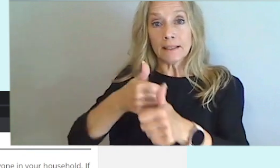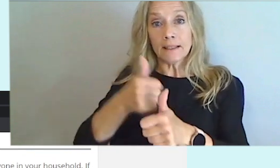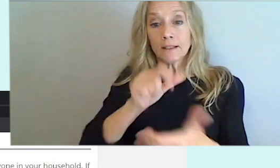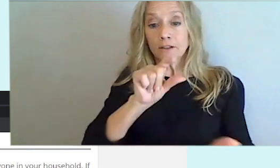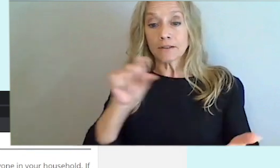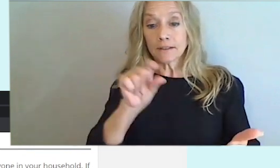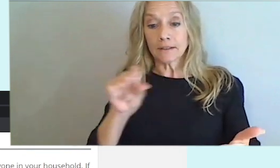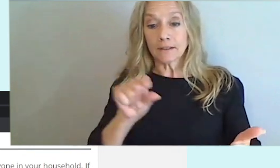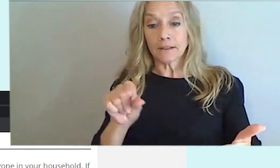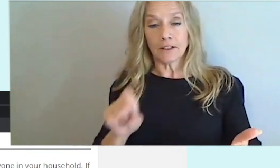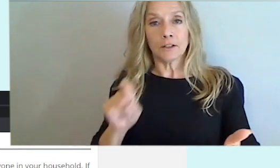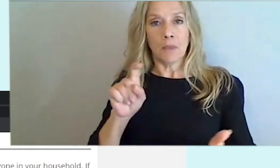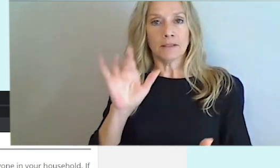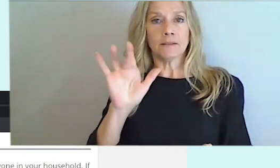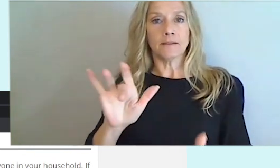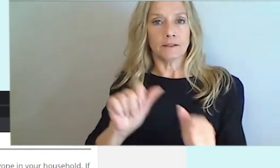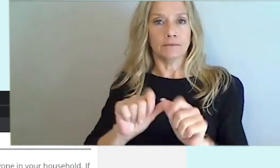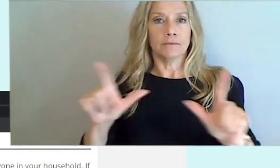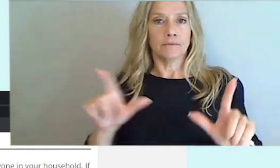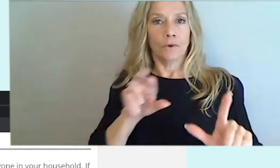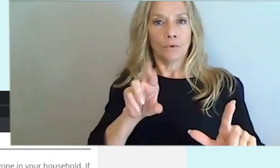Let's review Ethan's expense information.